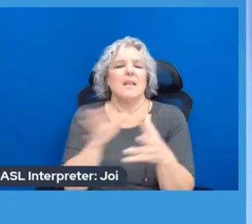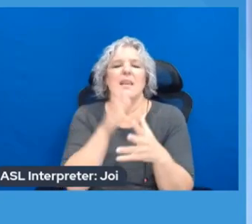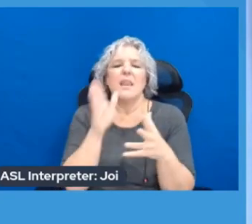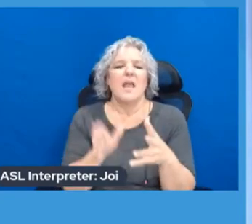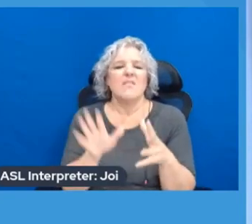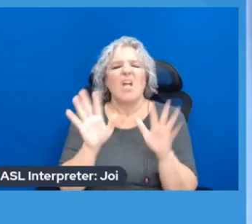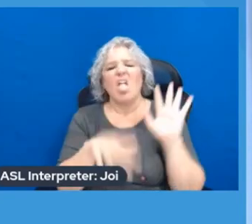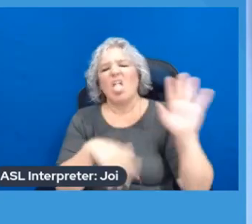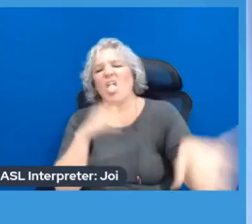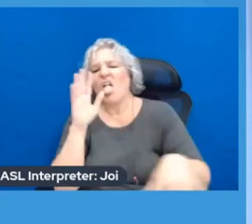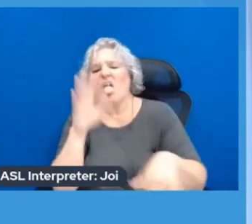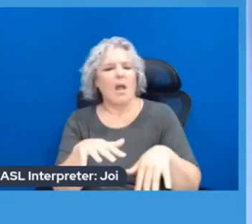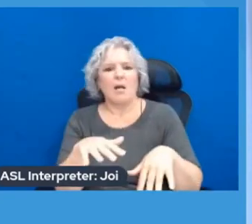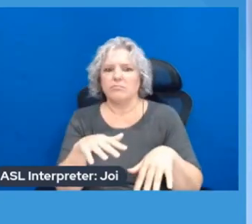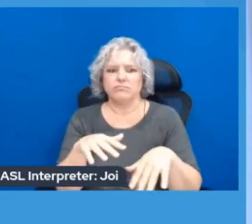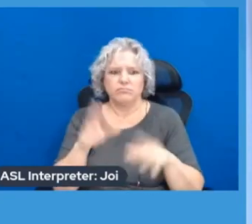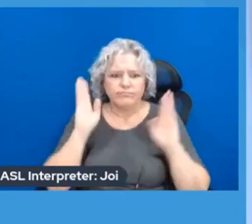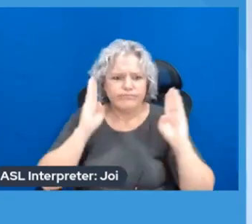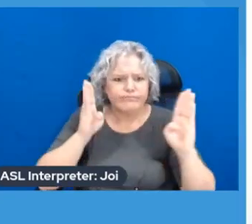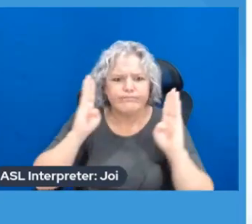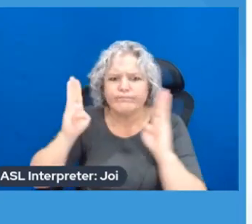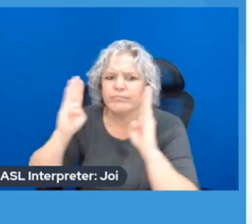and support us in all the ways that we need.